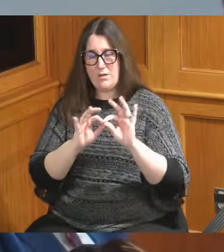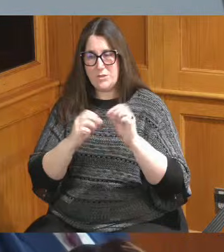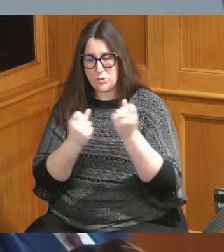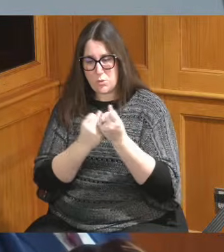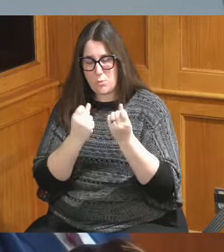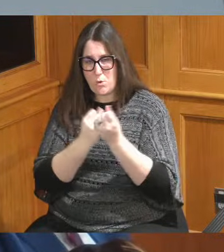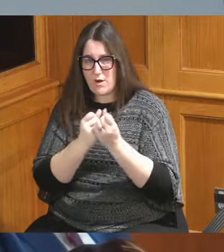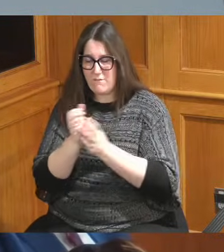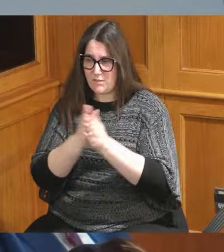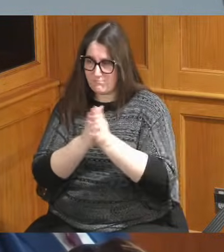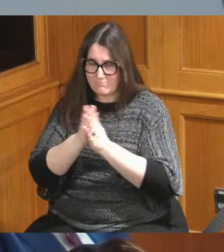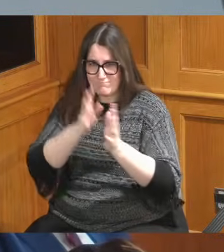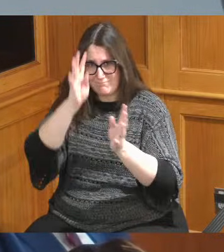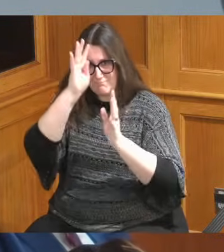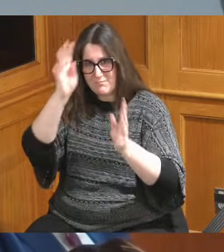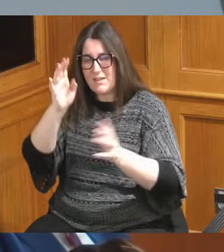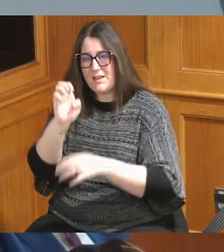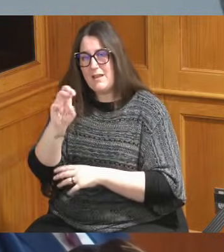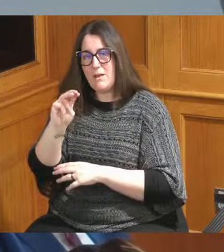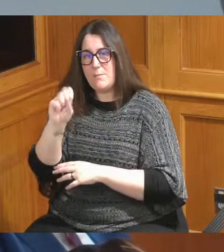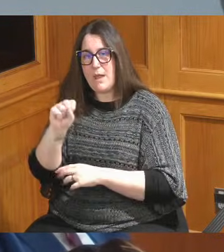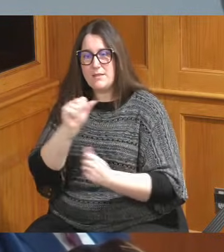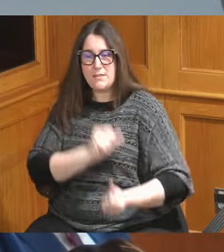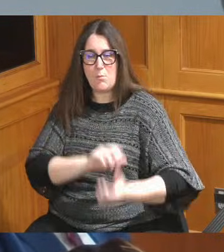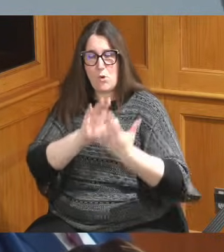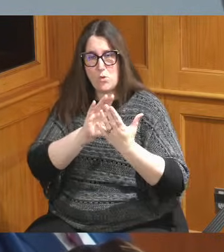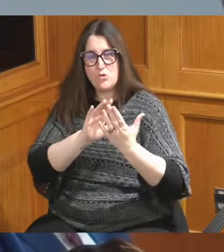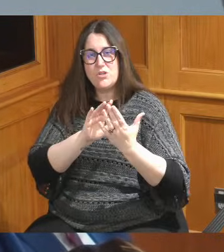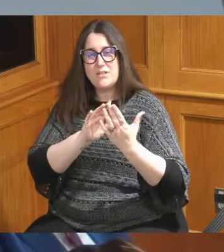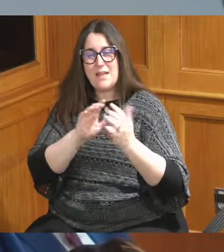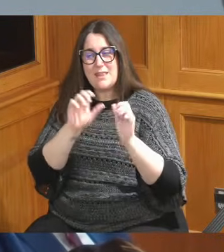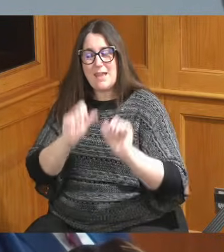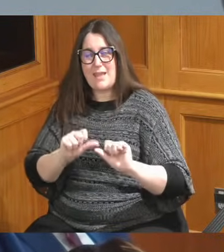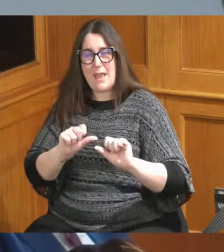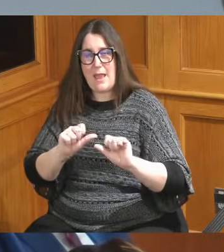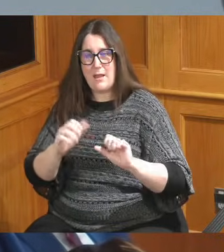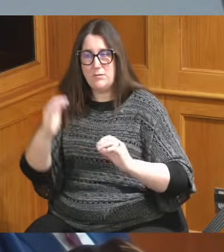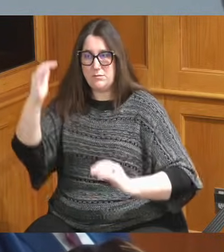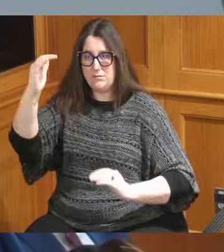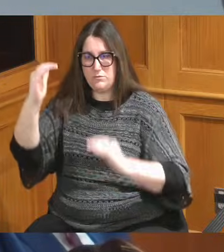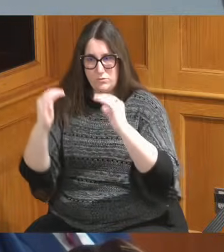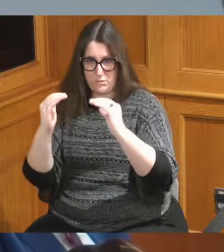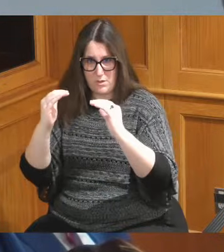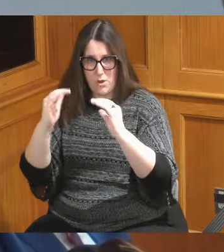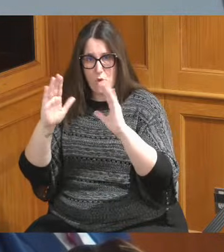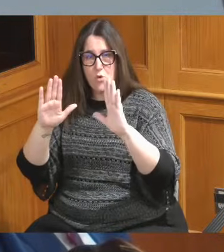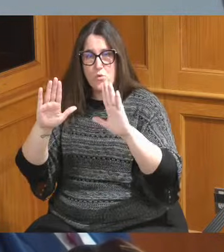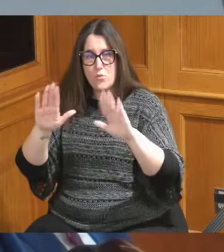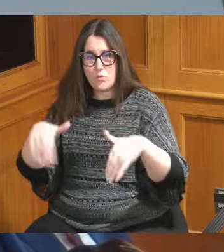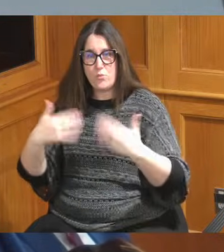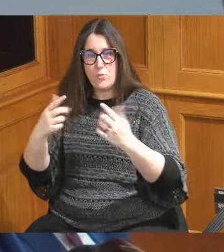EMSbased approaches that bridge the gap between overdose reversal and treatment engagement,